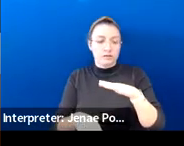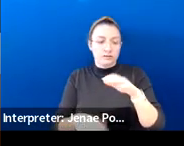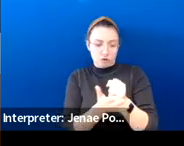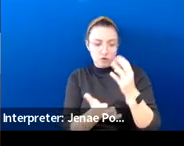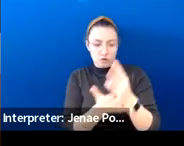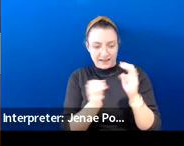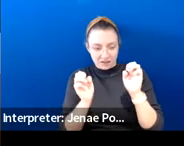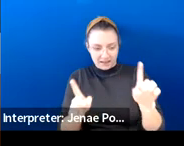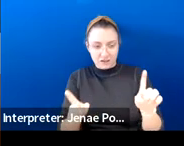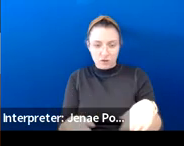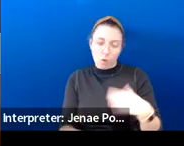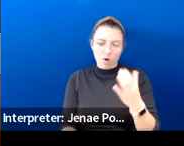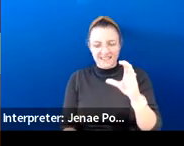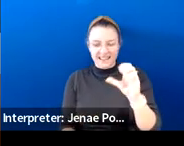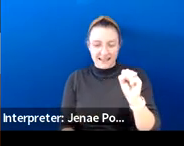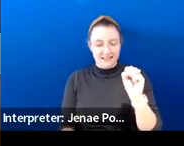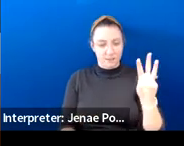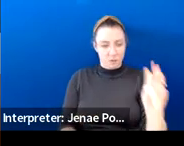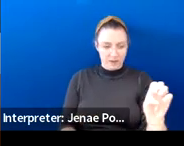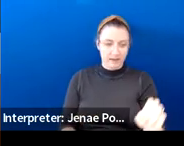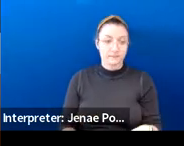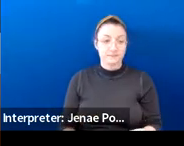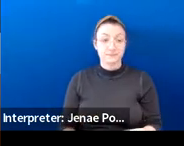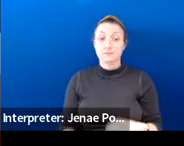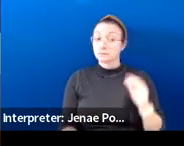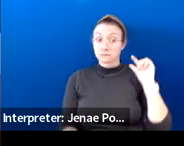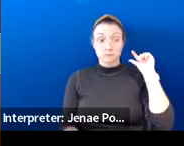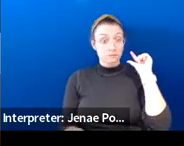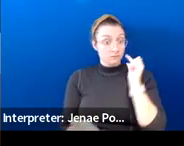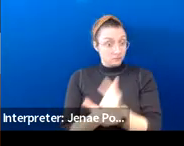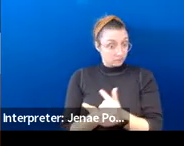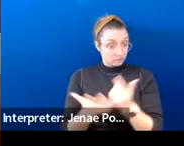So upon graduating with an MSW Graduates may pursue social work licensure